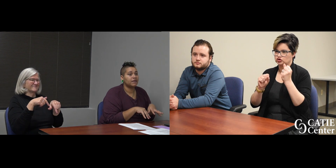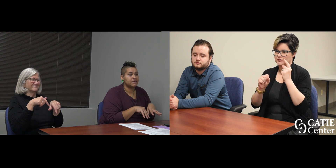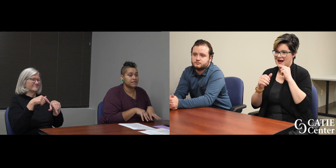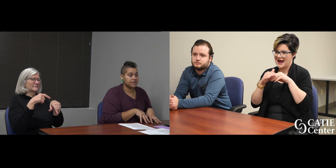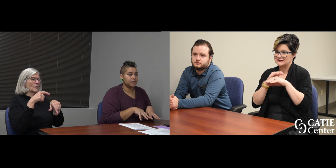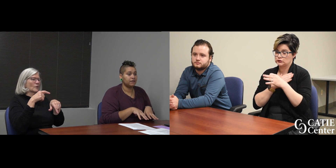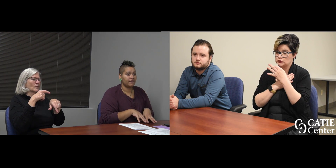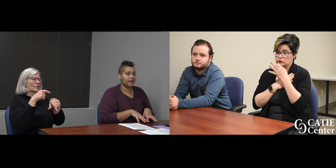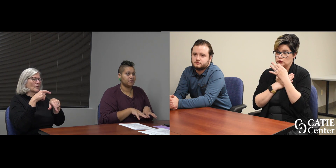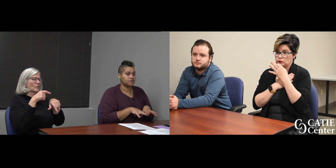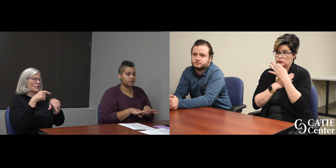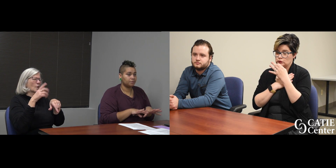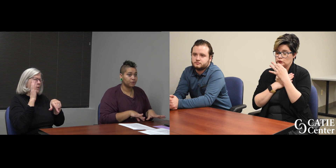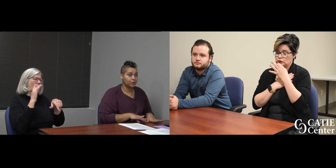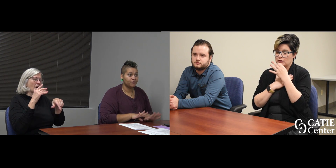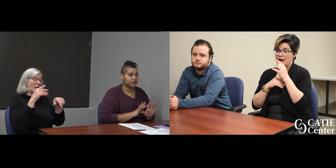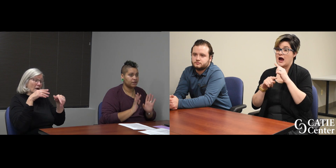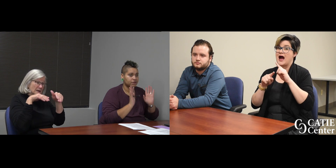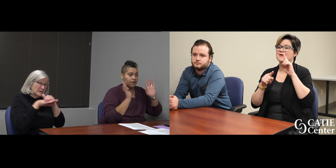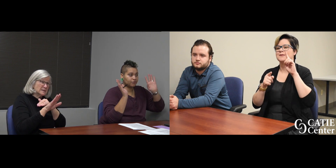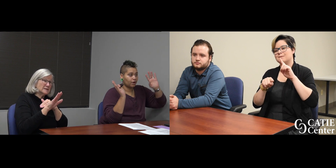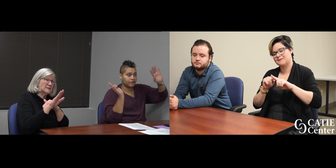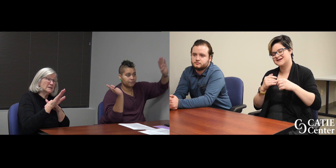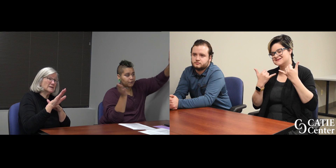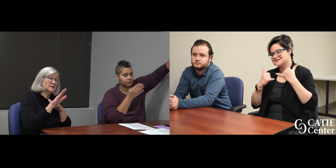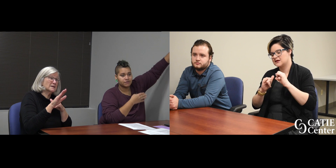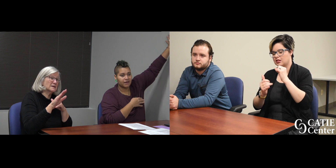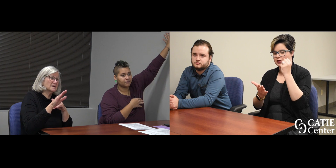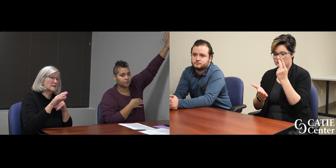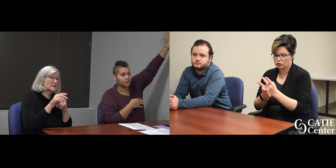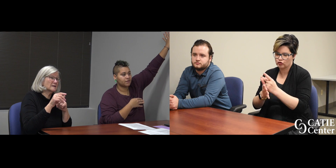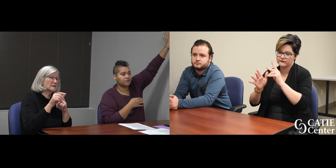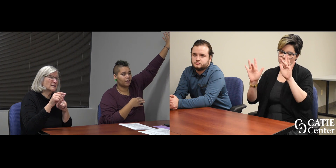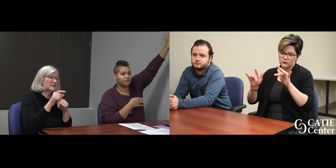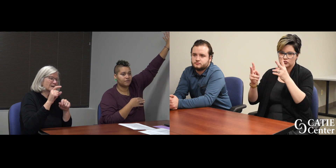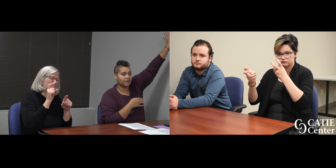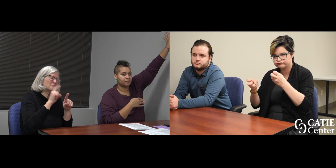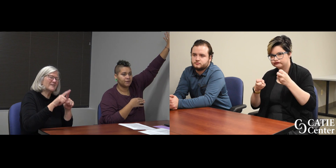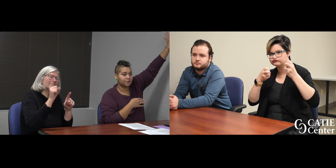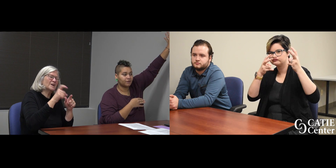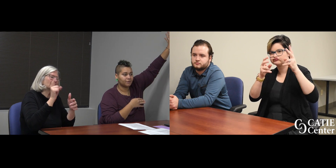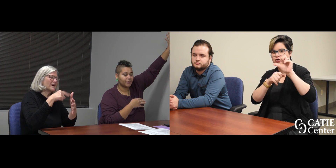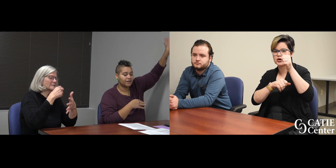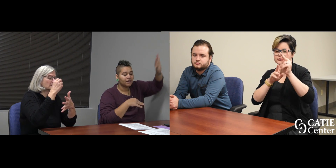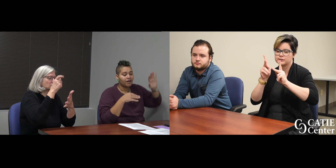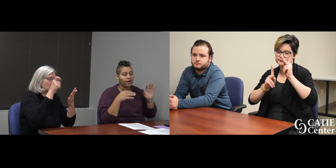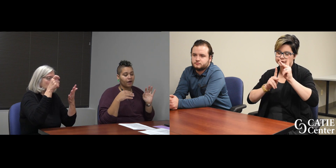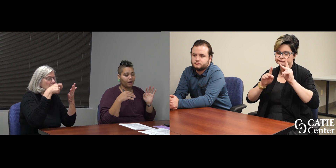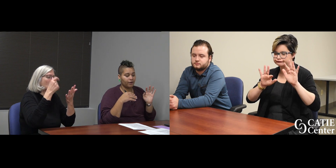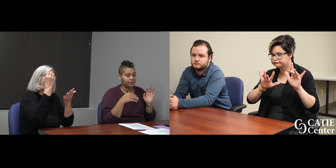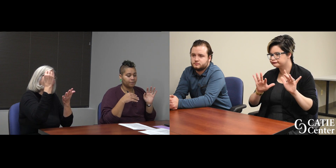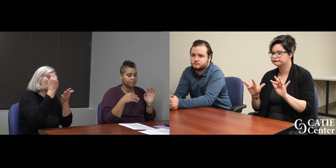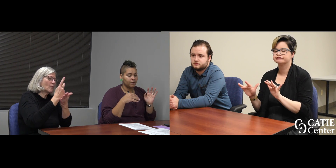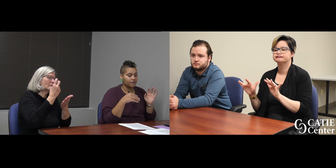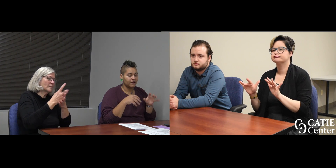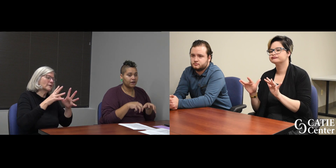but until that is approved and it has gone through all the computers after we send it off to the other people,